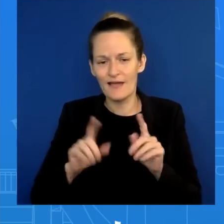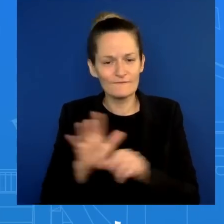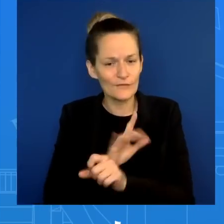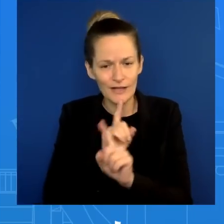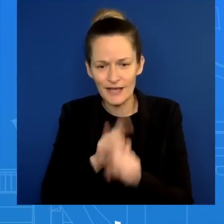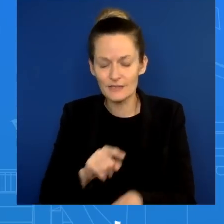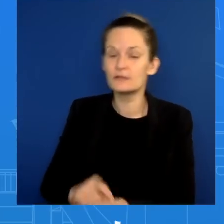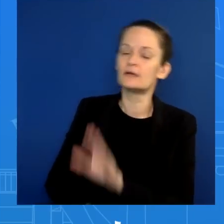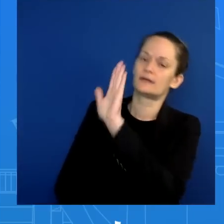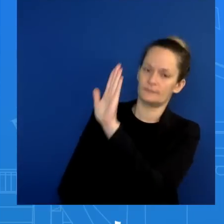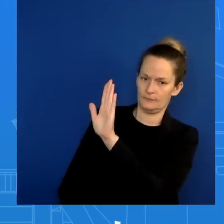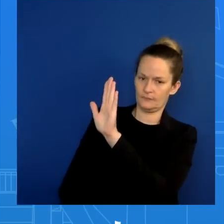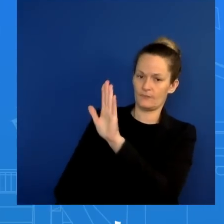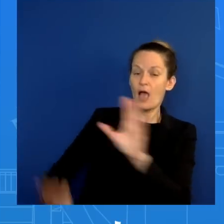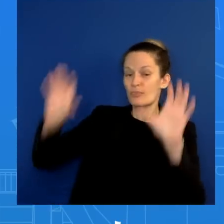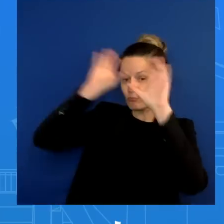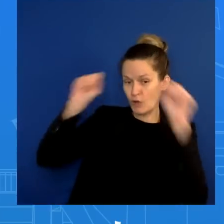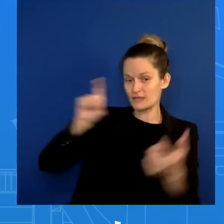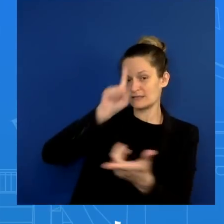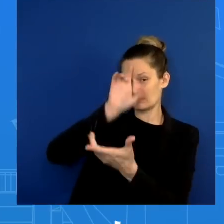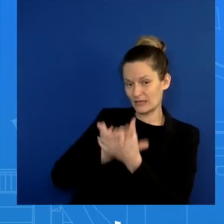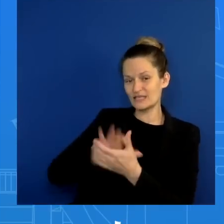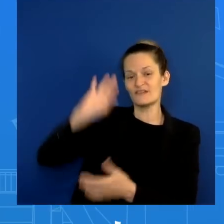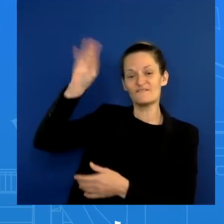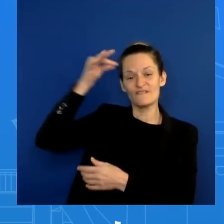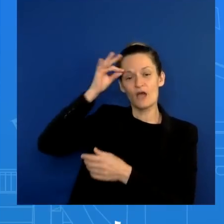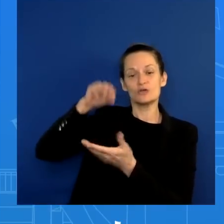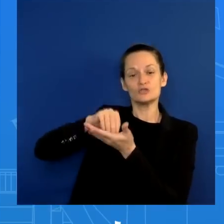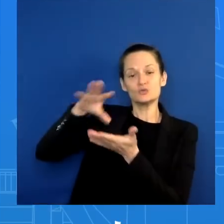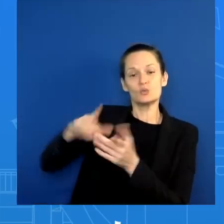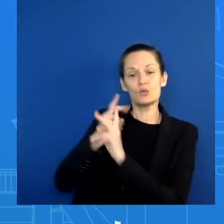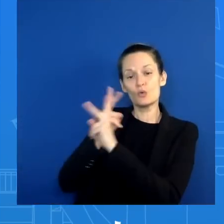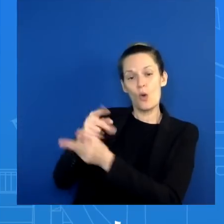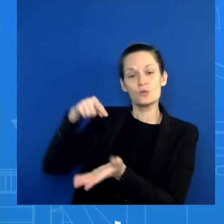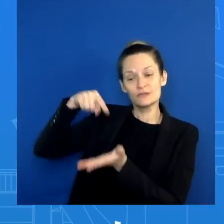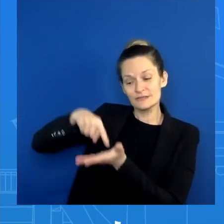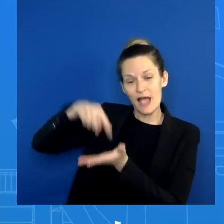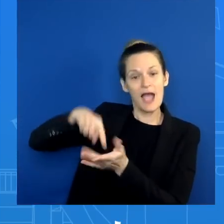will not go up again. And that the and that the ideas that the ambassador yesterday